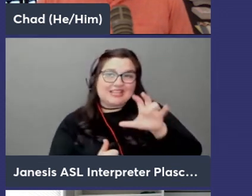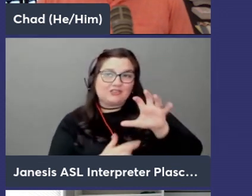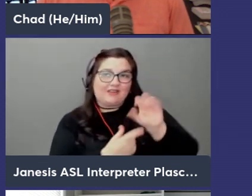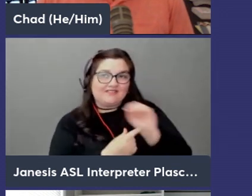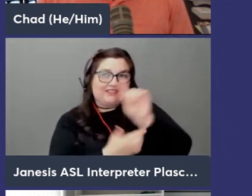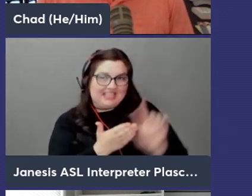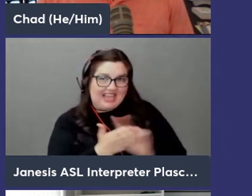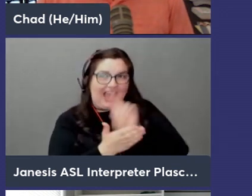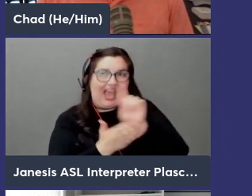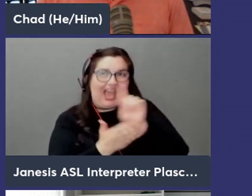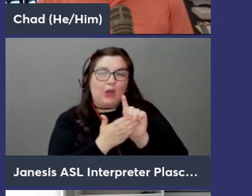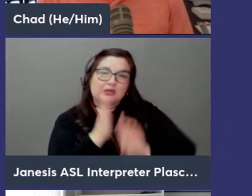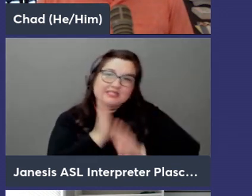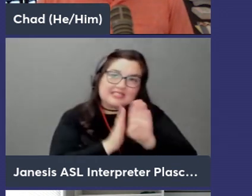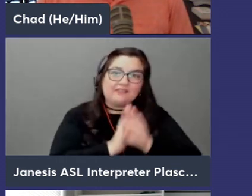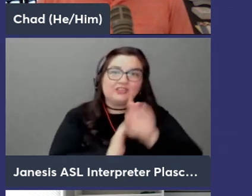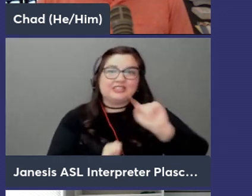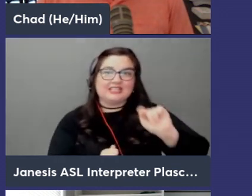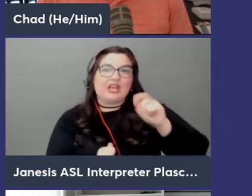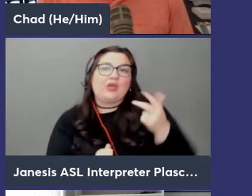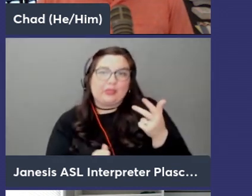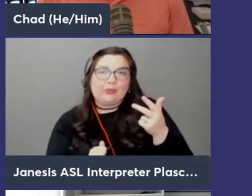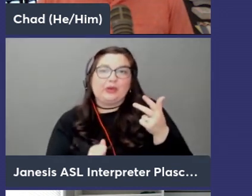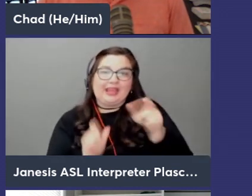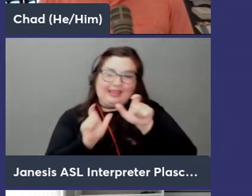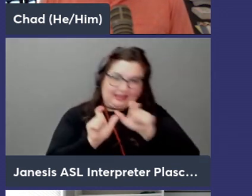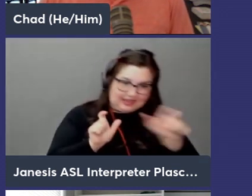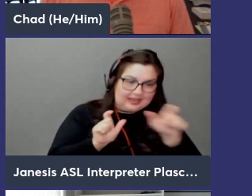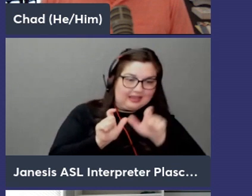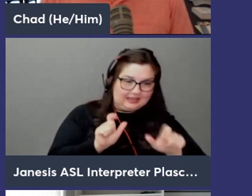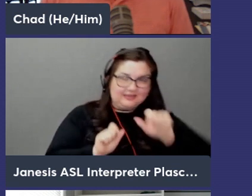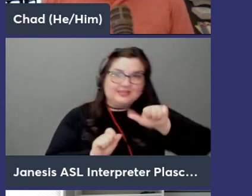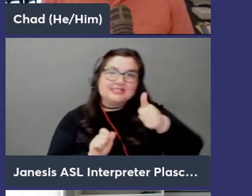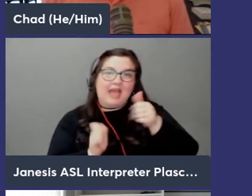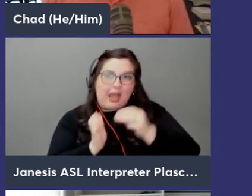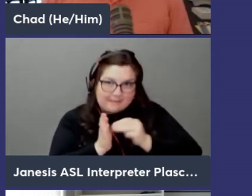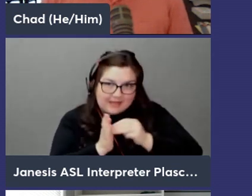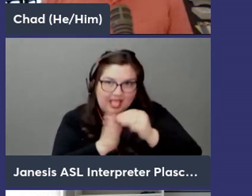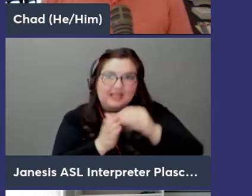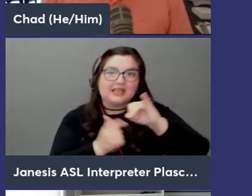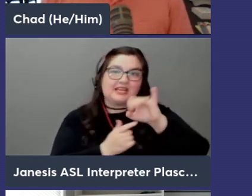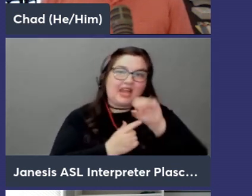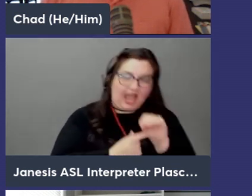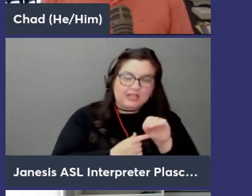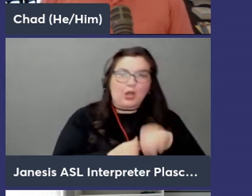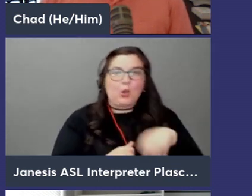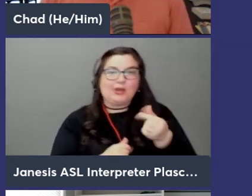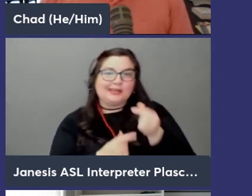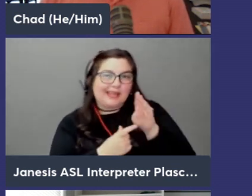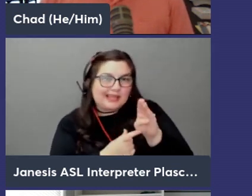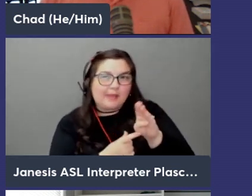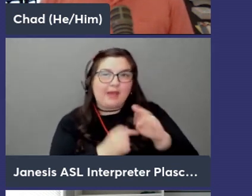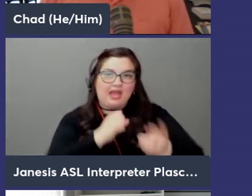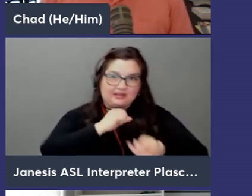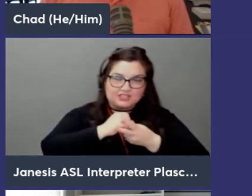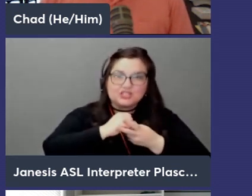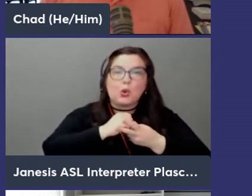T3 instances, 10 million iOS, a gigabyte of storage, a gigabyte gap in storage,